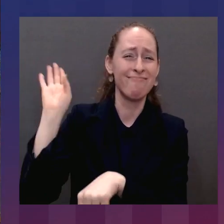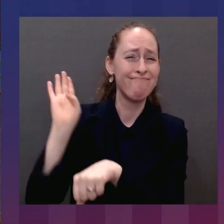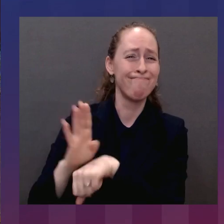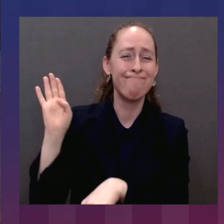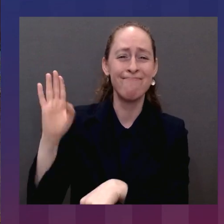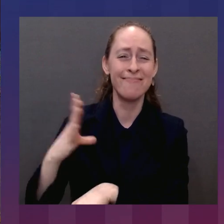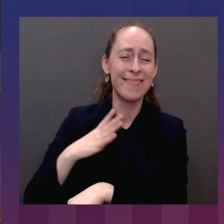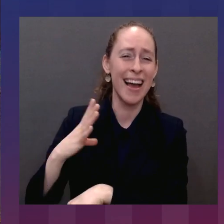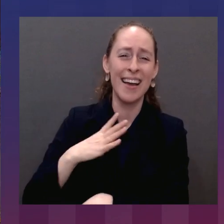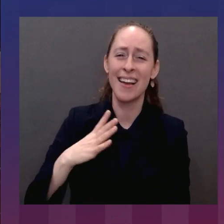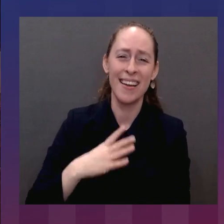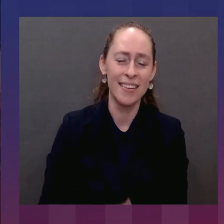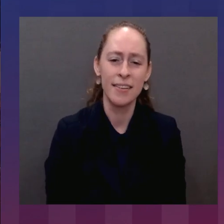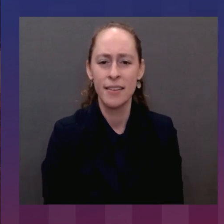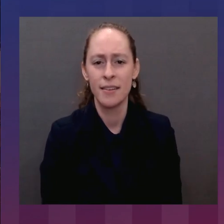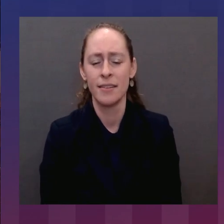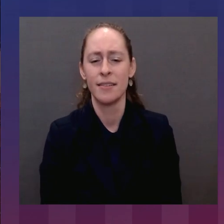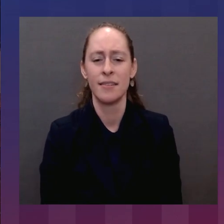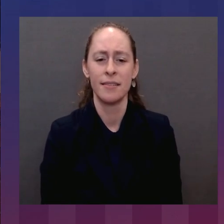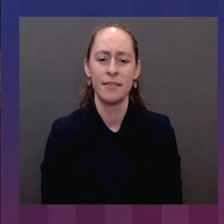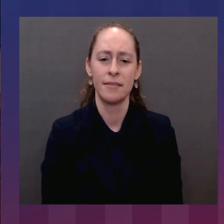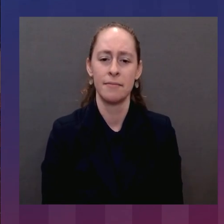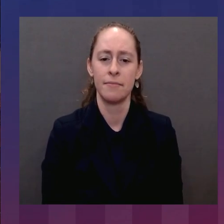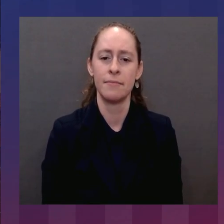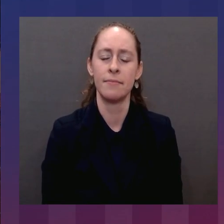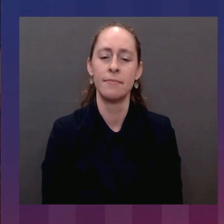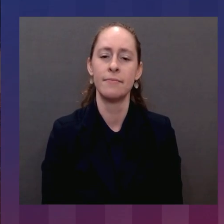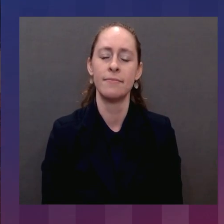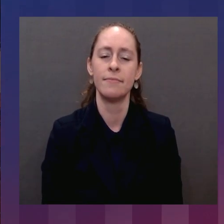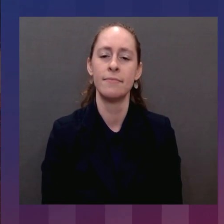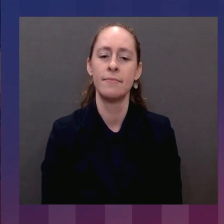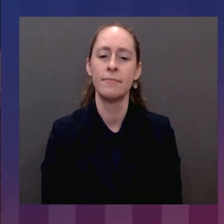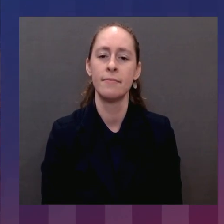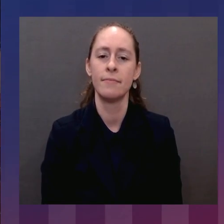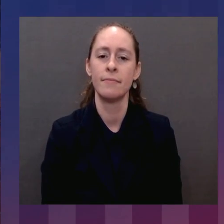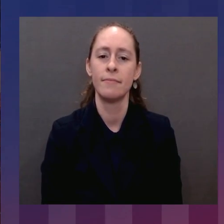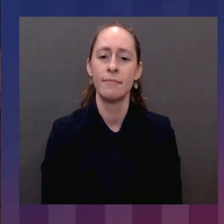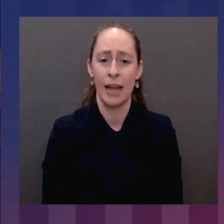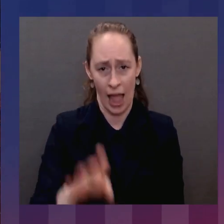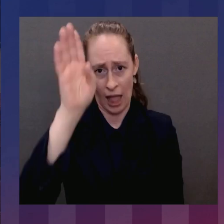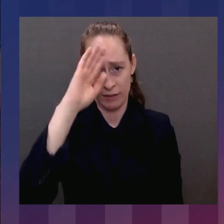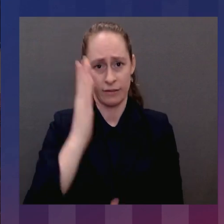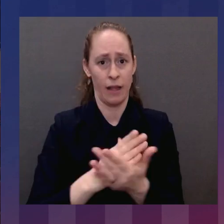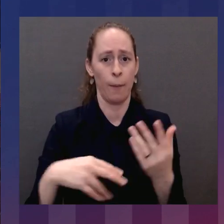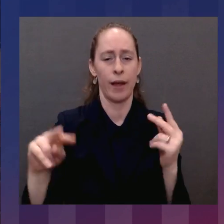I know we have great disagreements on this floor, let's let Medicare negotiate lower prices for prescription drugs,